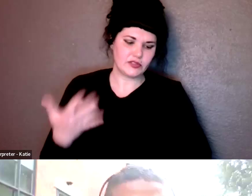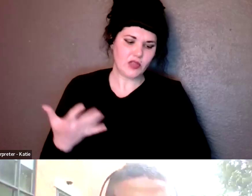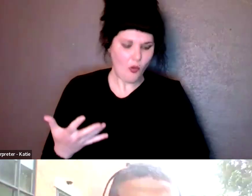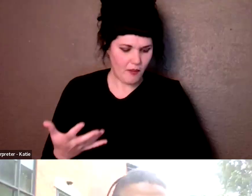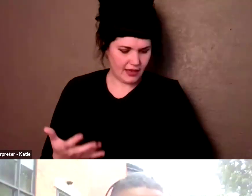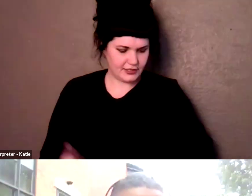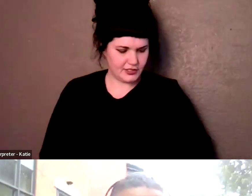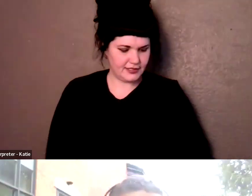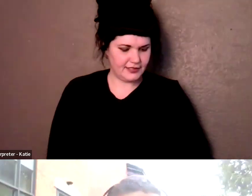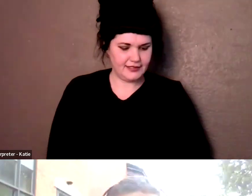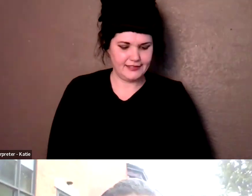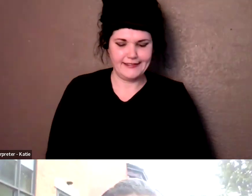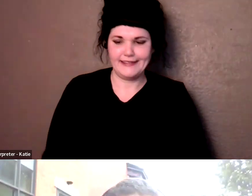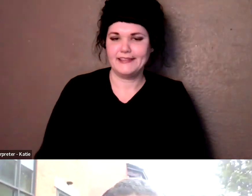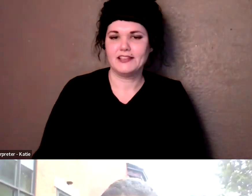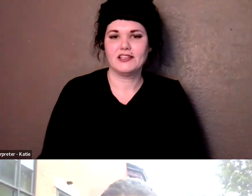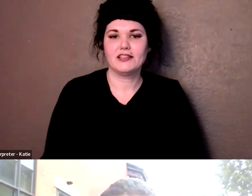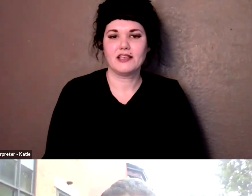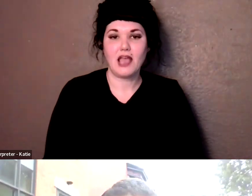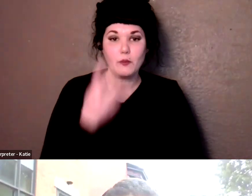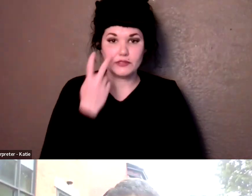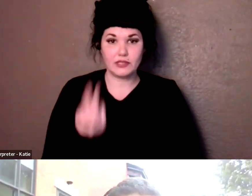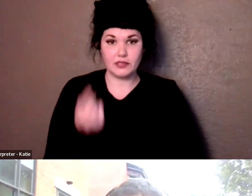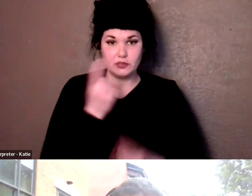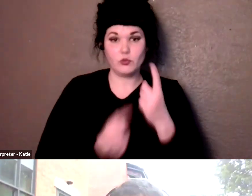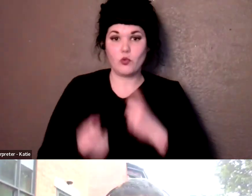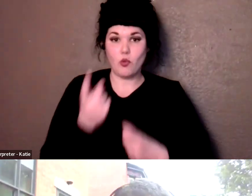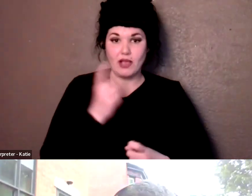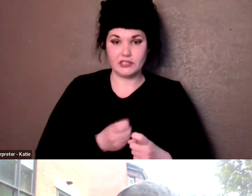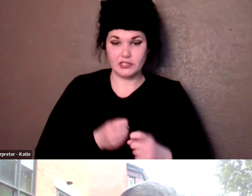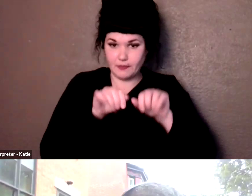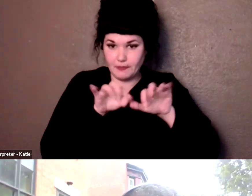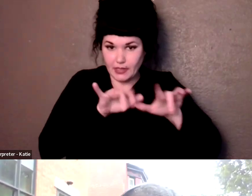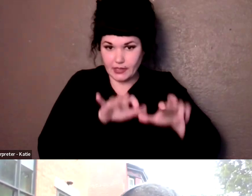coming in. I'm definitely looking forward to diving in more with this. I think what you shared is so